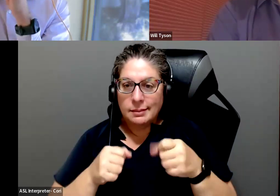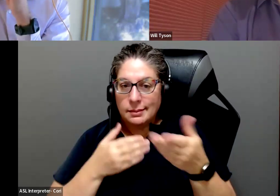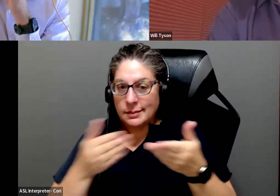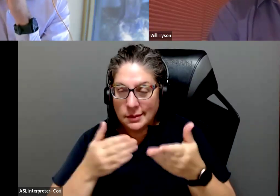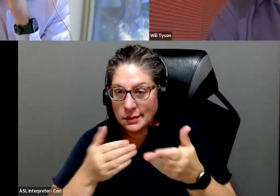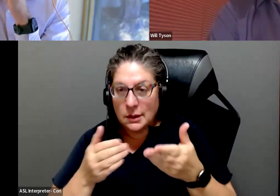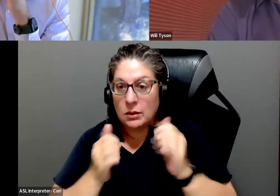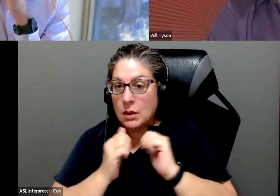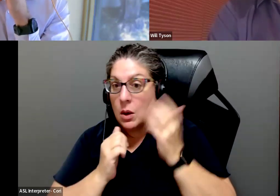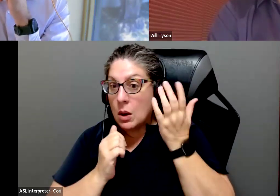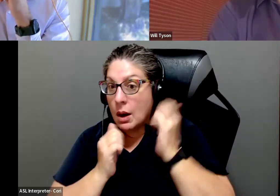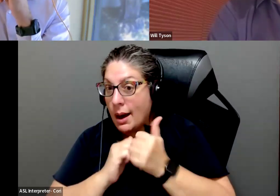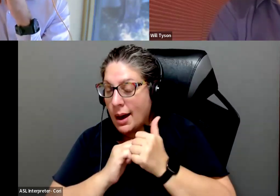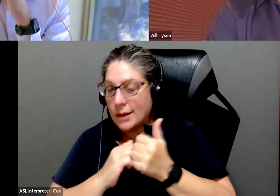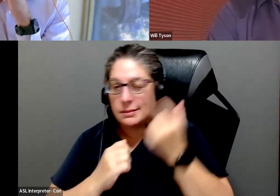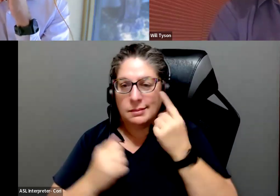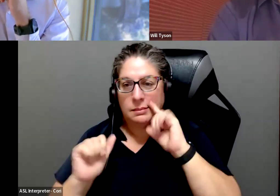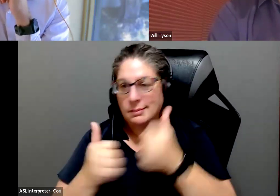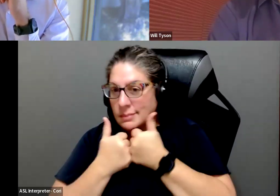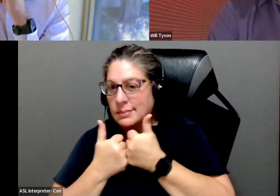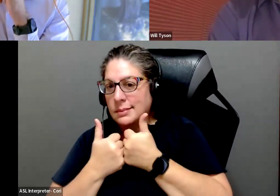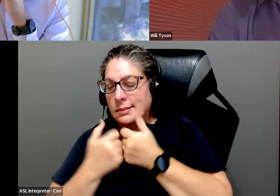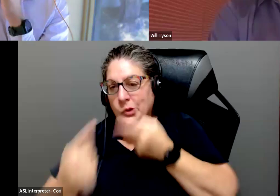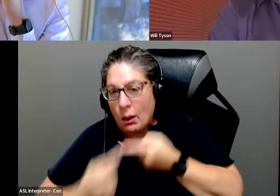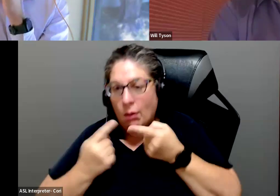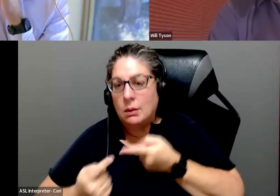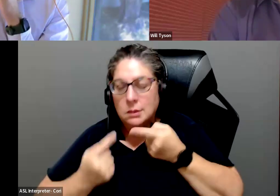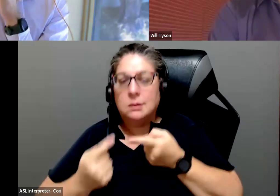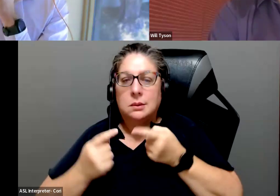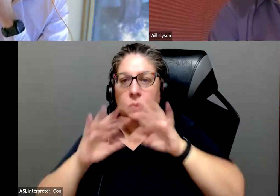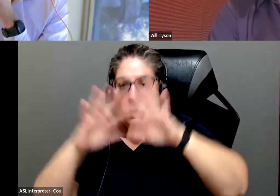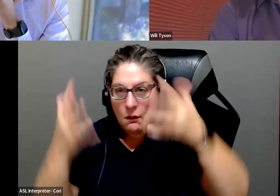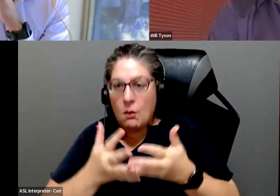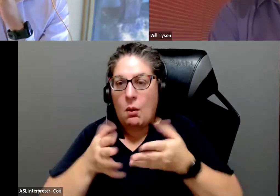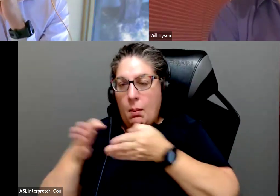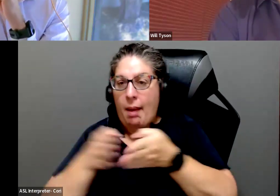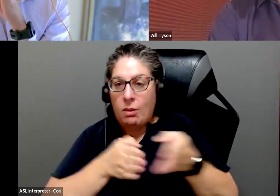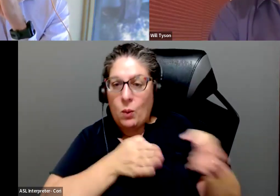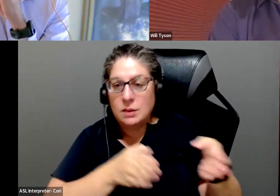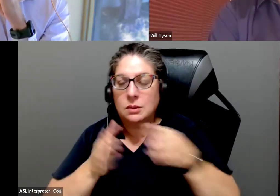understanding the challenges, hardships and overall pathways that students go through.